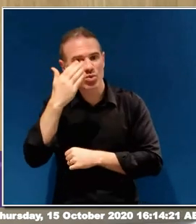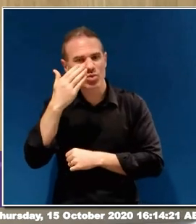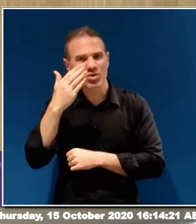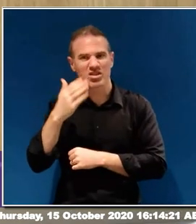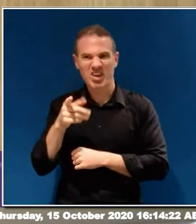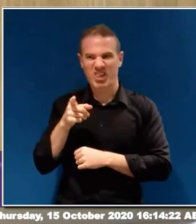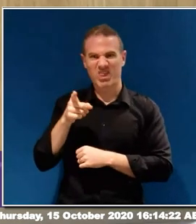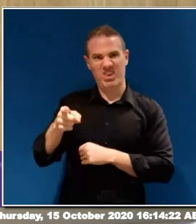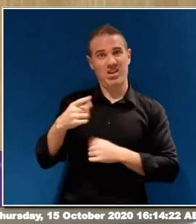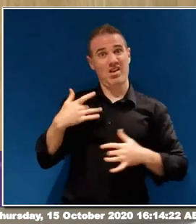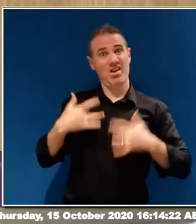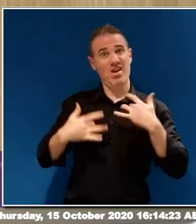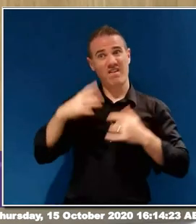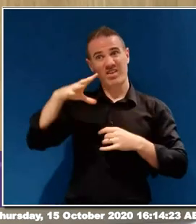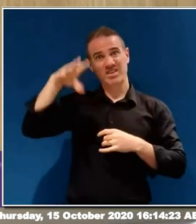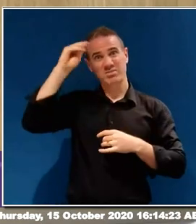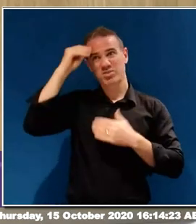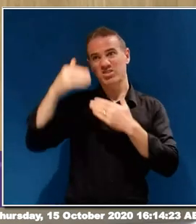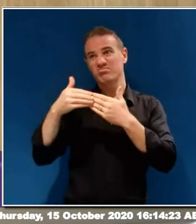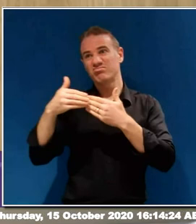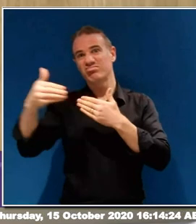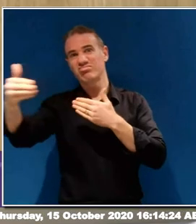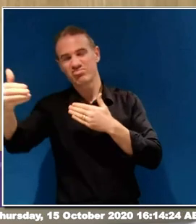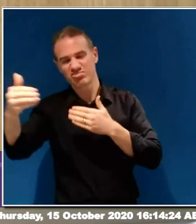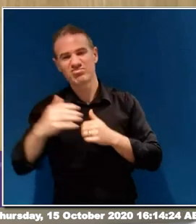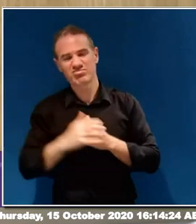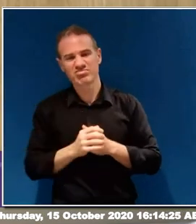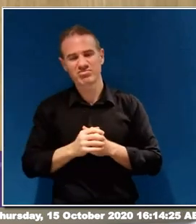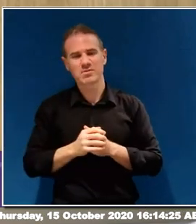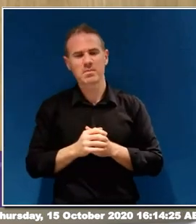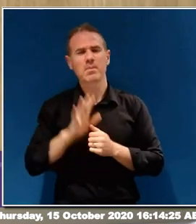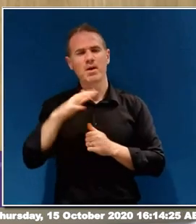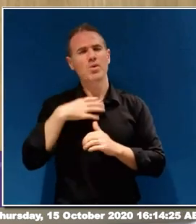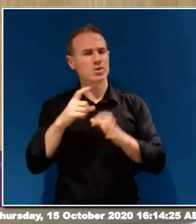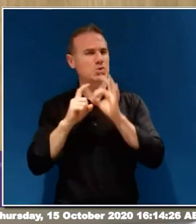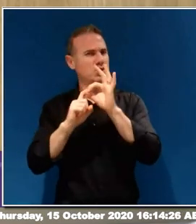But the question I would like to ask you is, there's been a significant amount